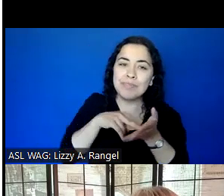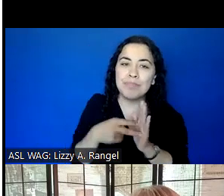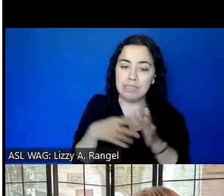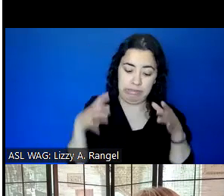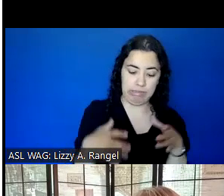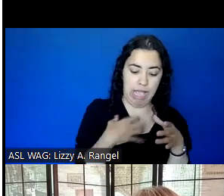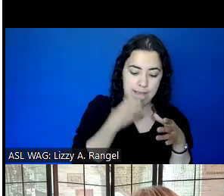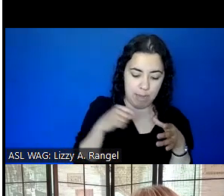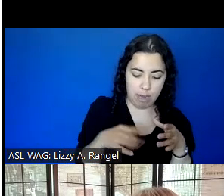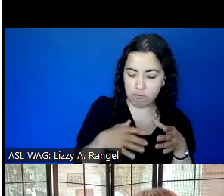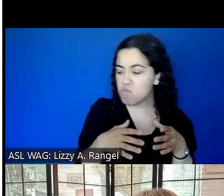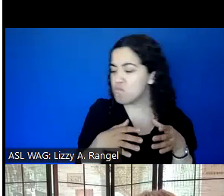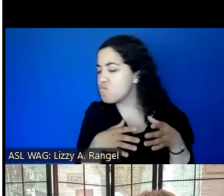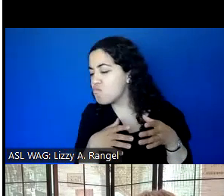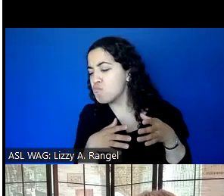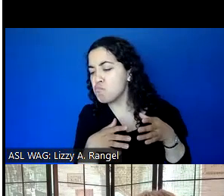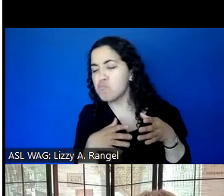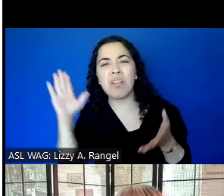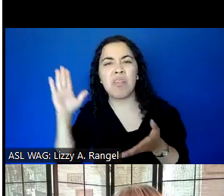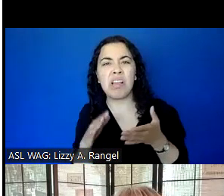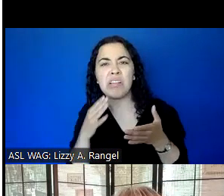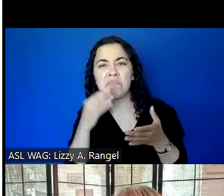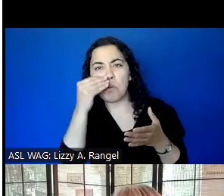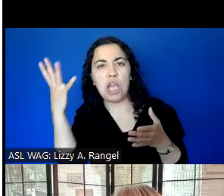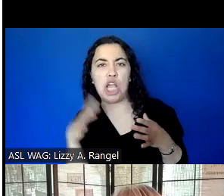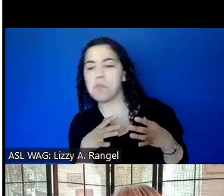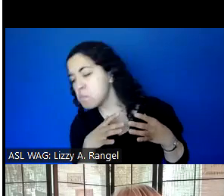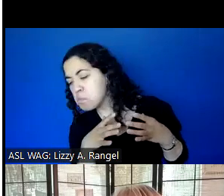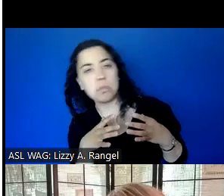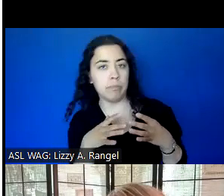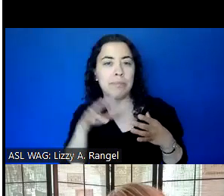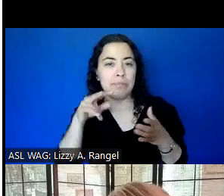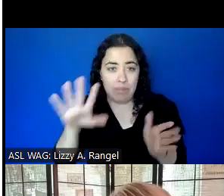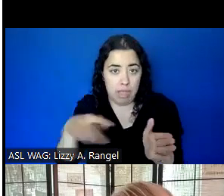I love this story because I am always called an edge case because I need captions, and I